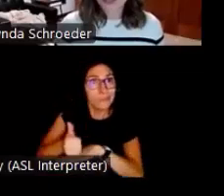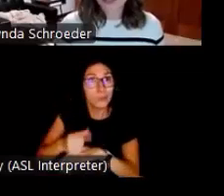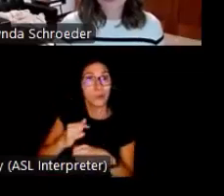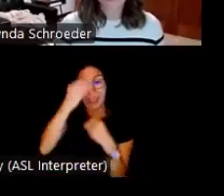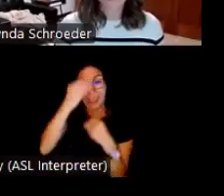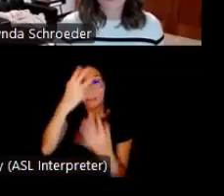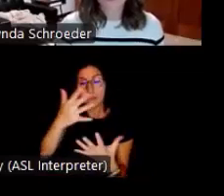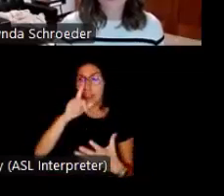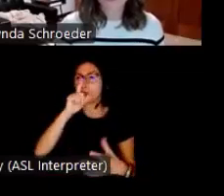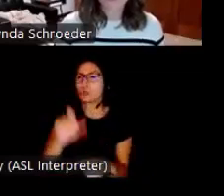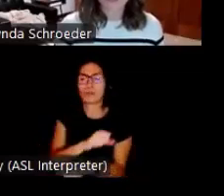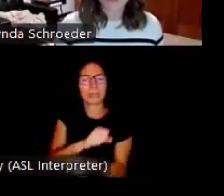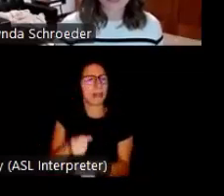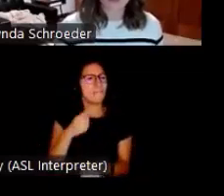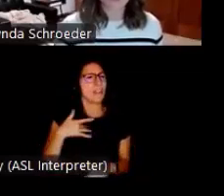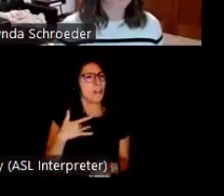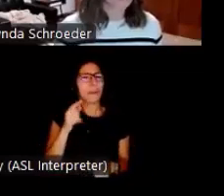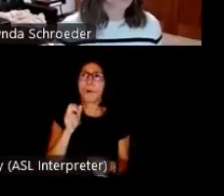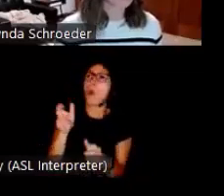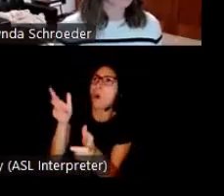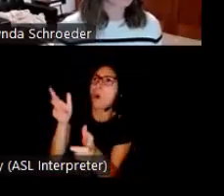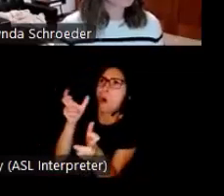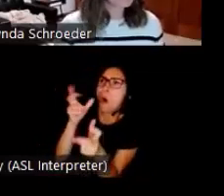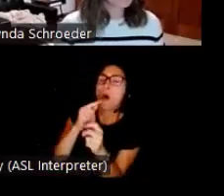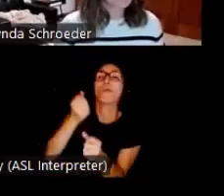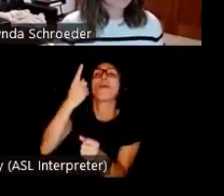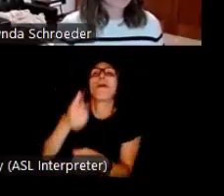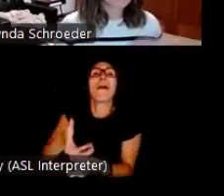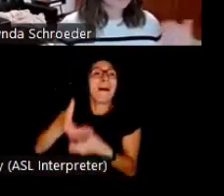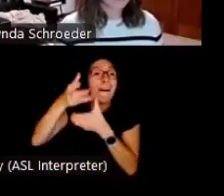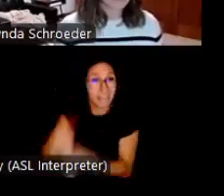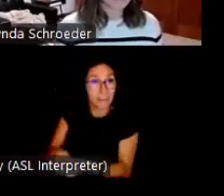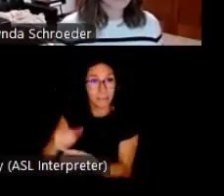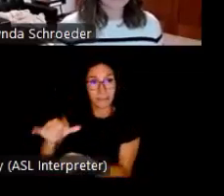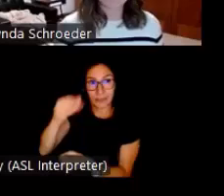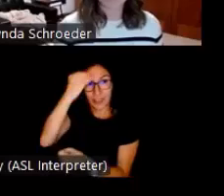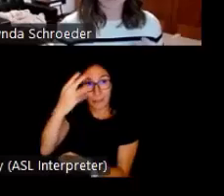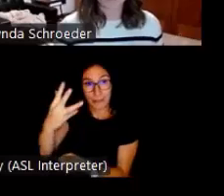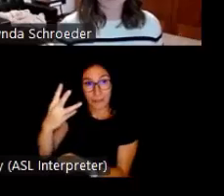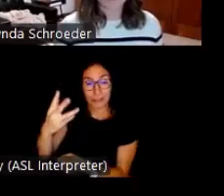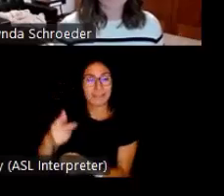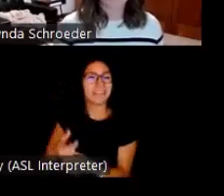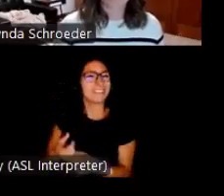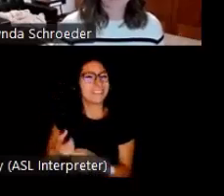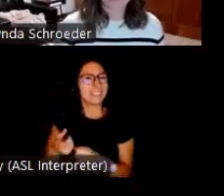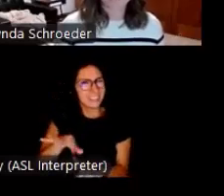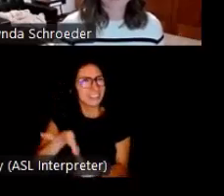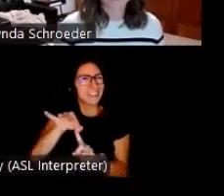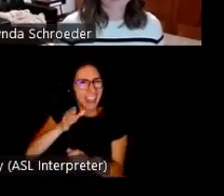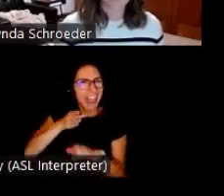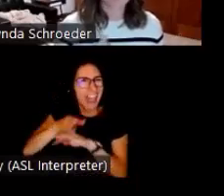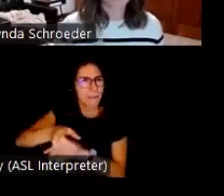And I think we recognize that now, more than ever, even following the pandemic, where we really started to have this struggle of what